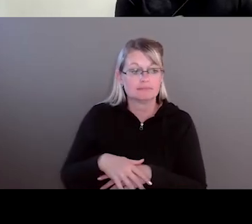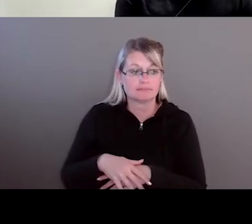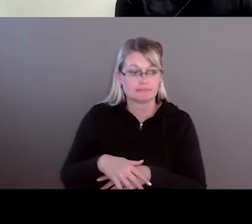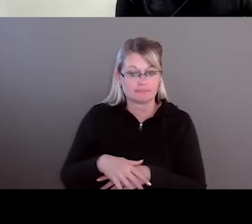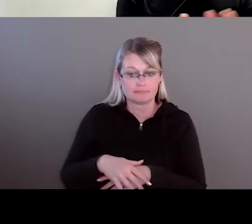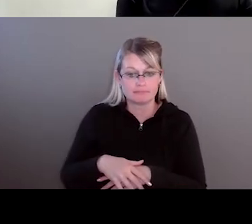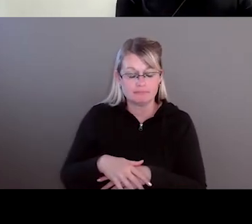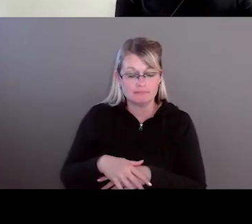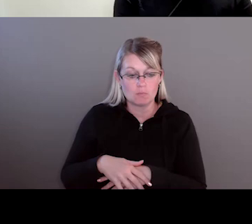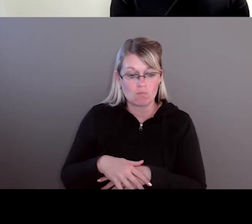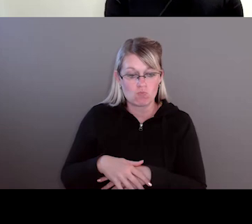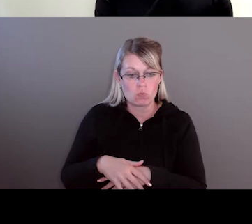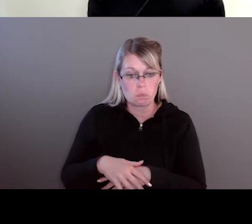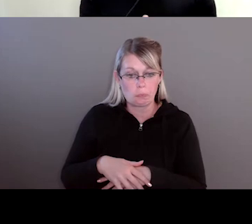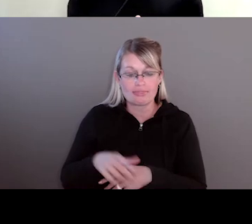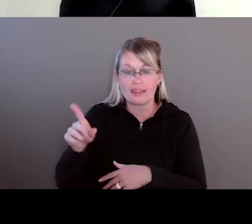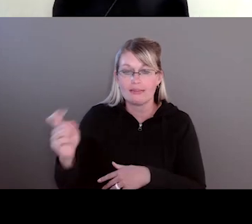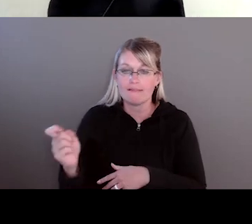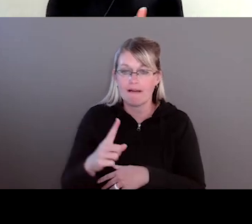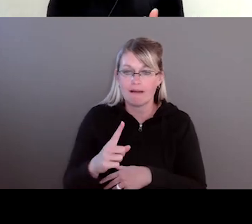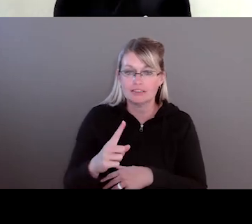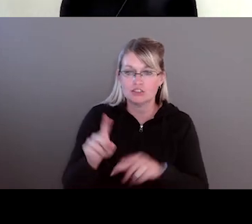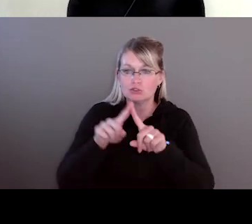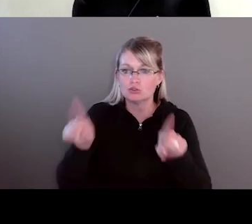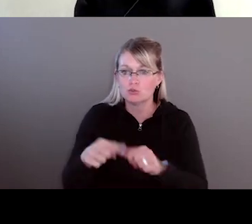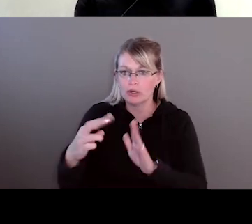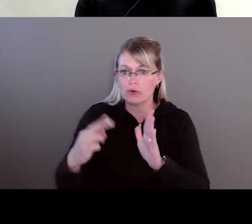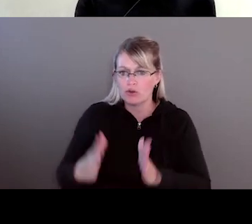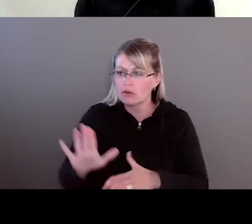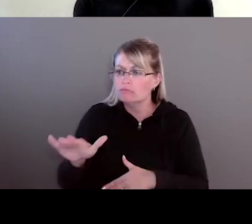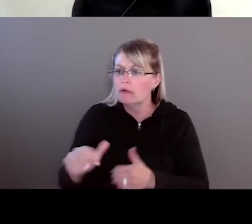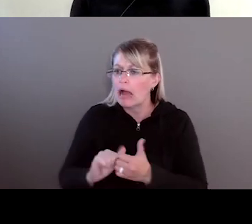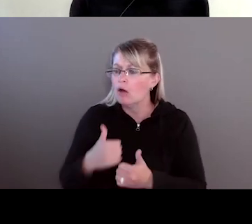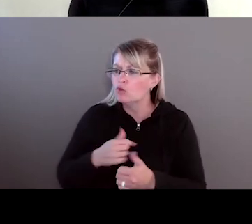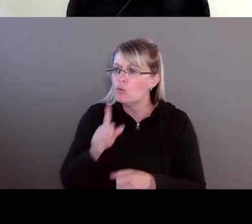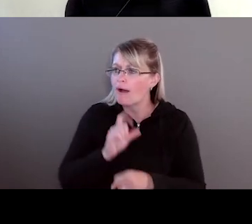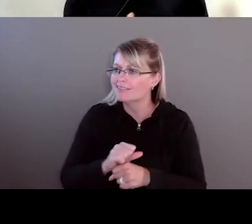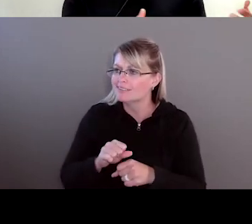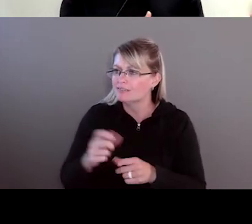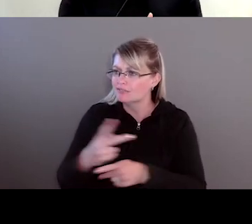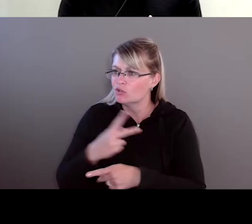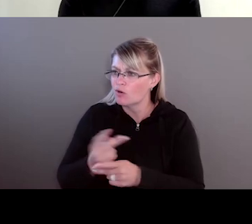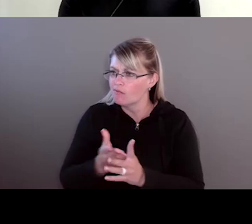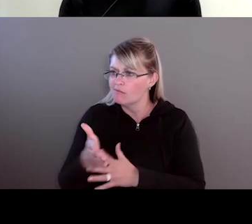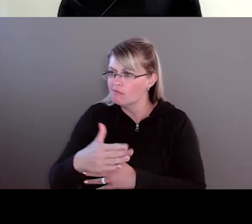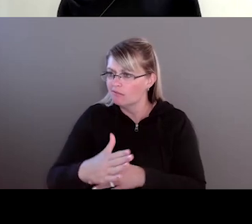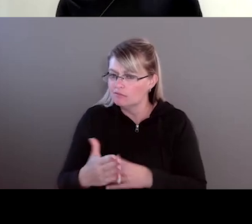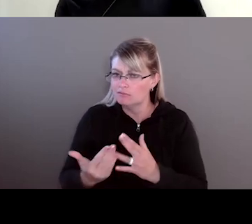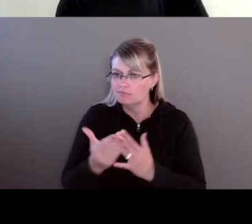basically asked their screen reader users how they navigate through their education system,